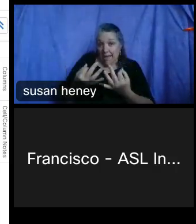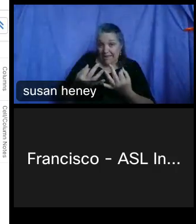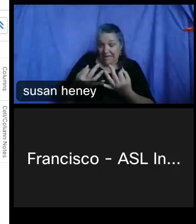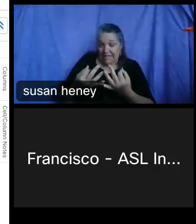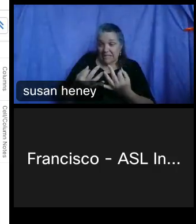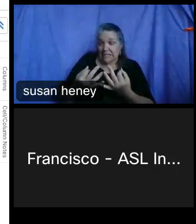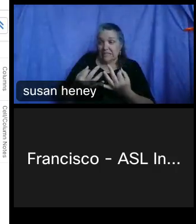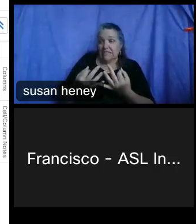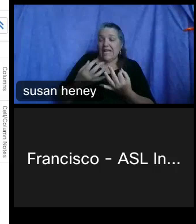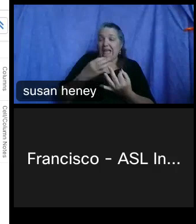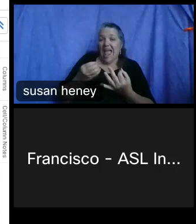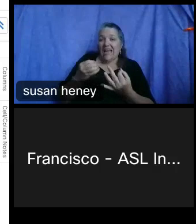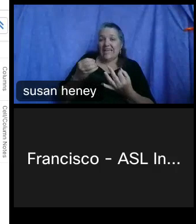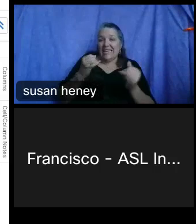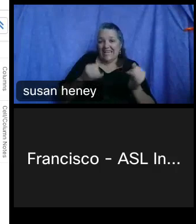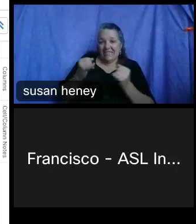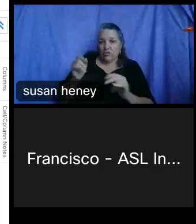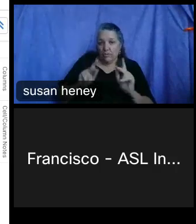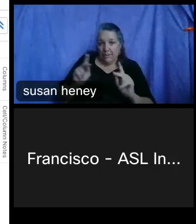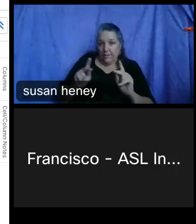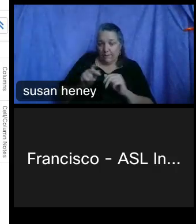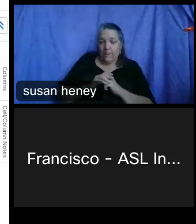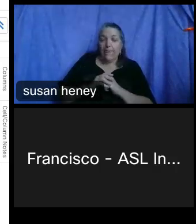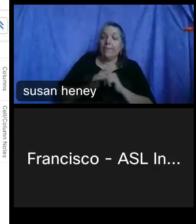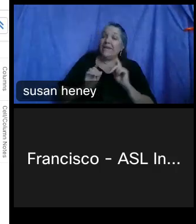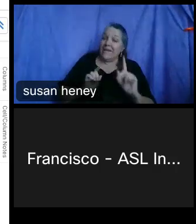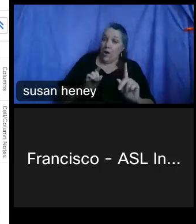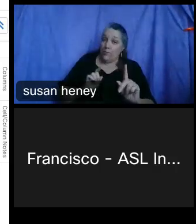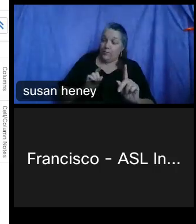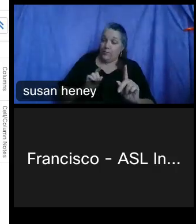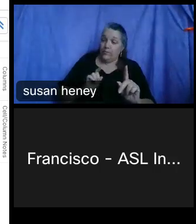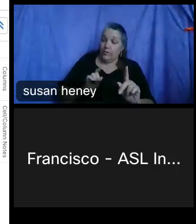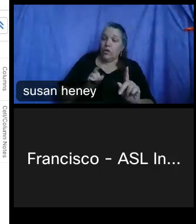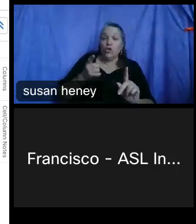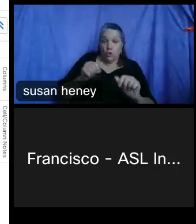and for individuals. What I failed to mention is that you can transpose these data as well,